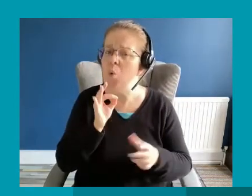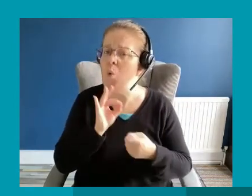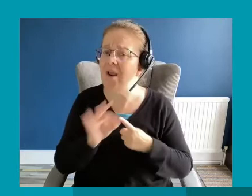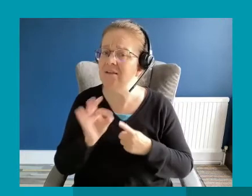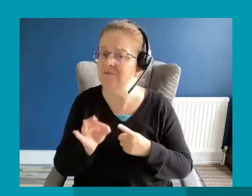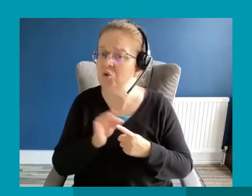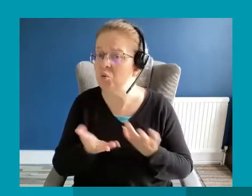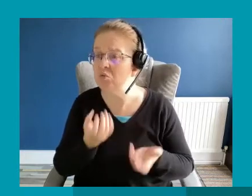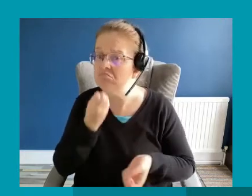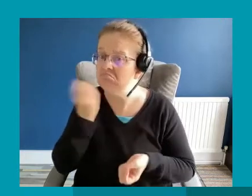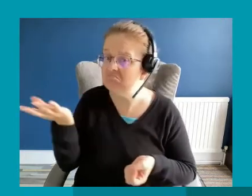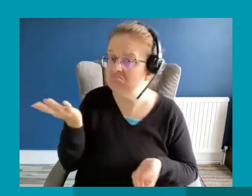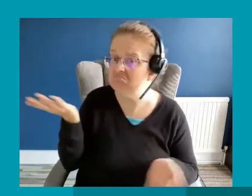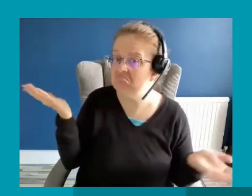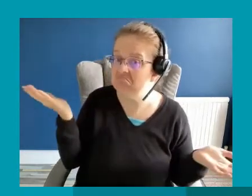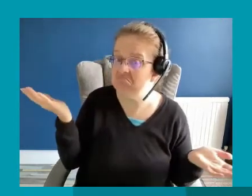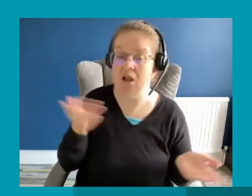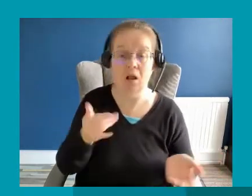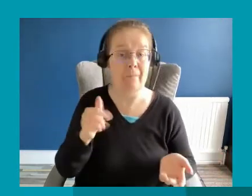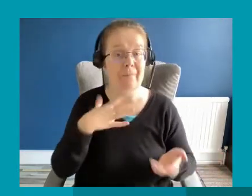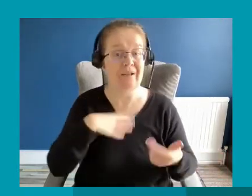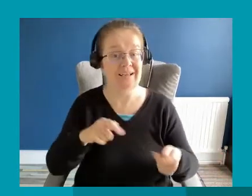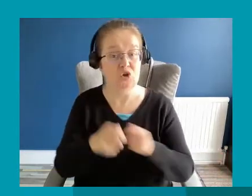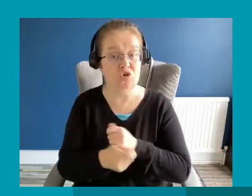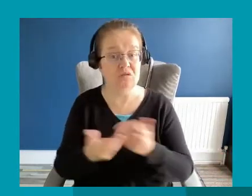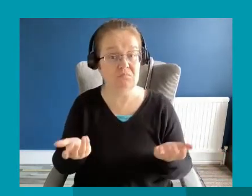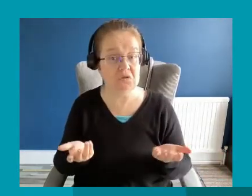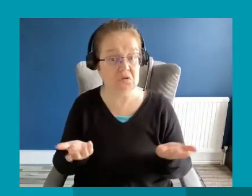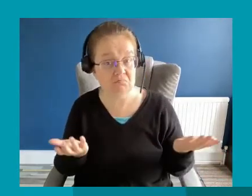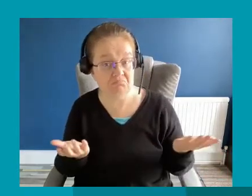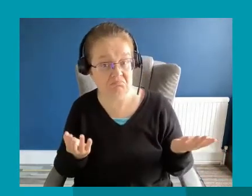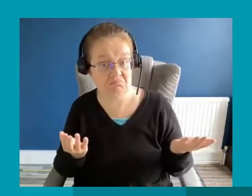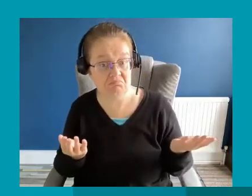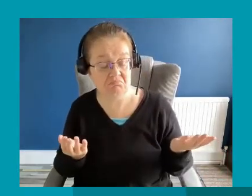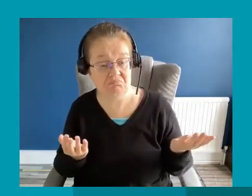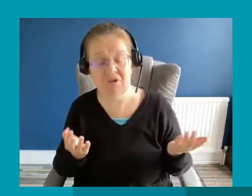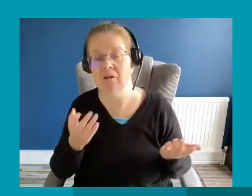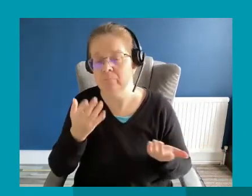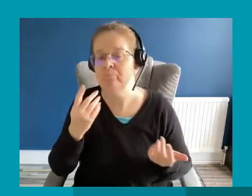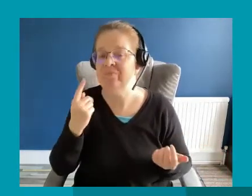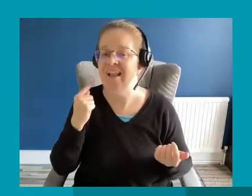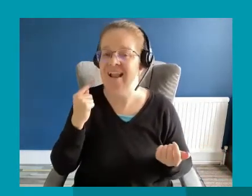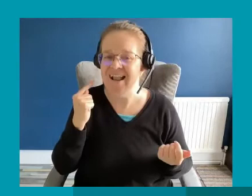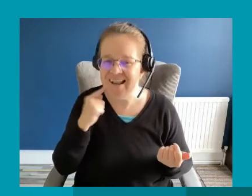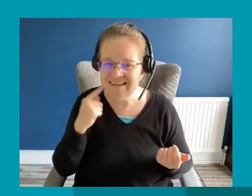Maybe you need some adjustments. It will be easier for the employer to